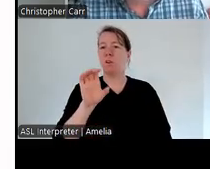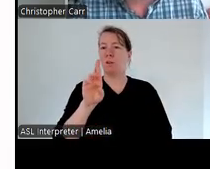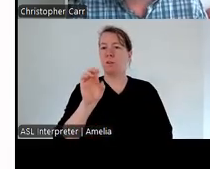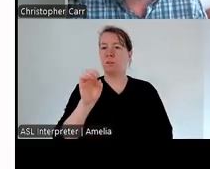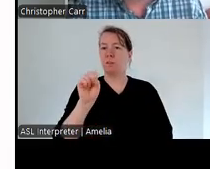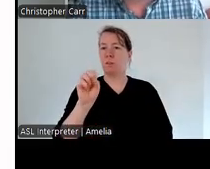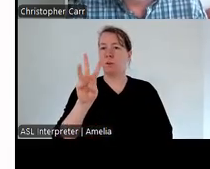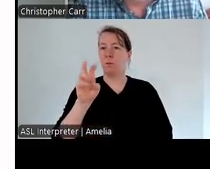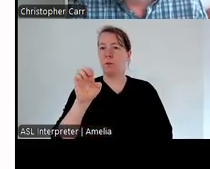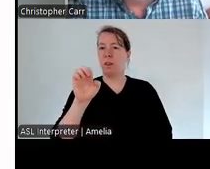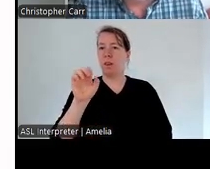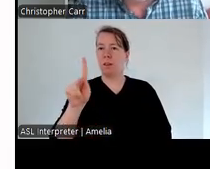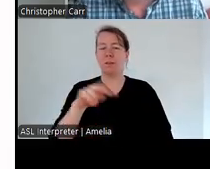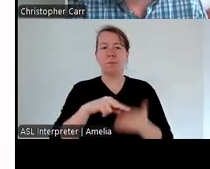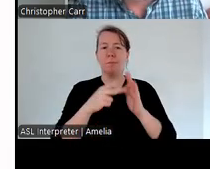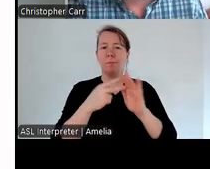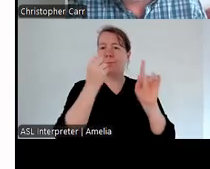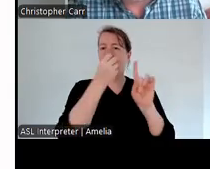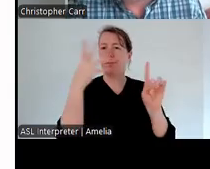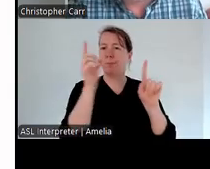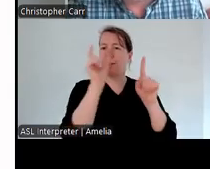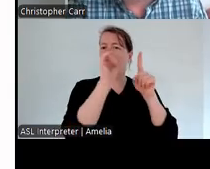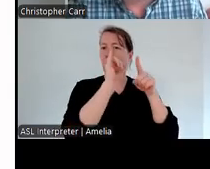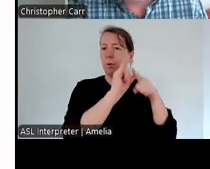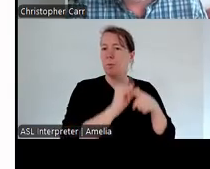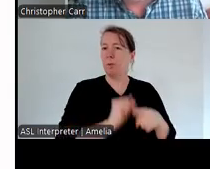synchronized audio text, and table of contents.